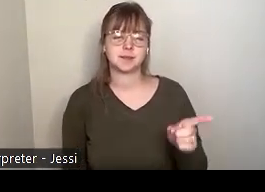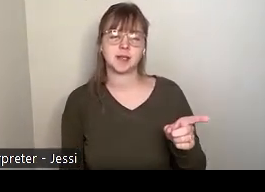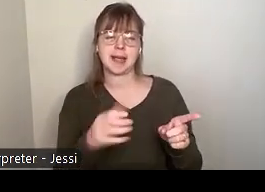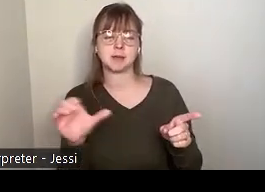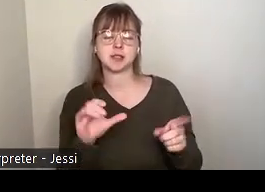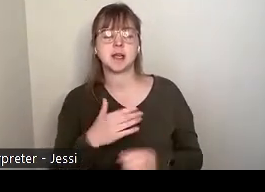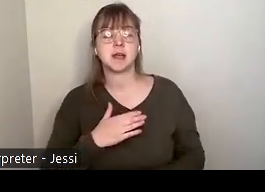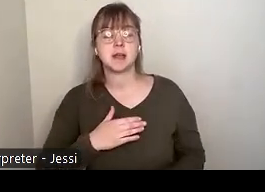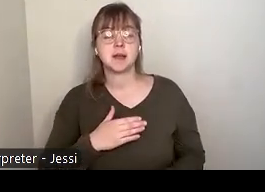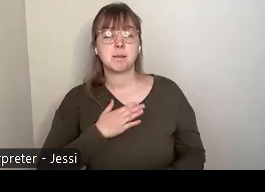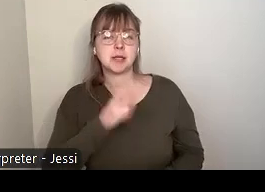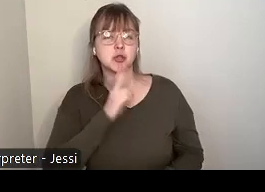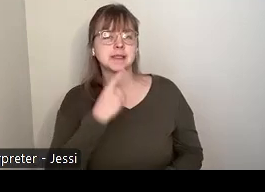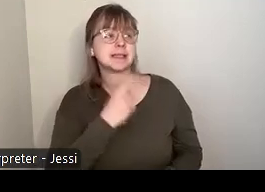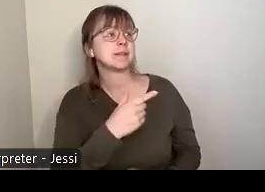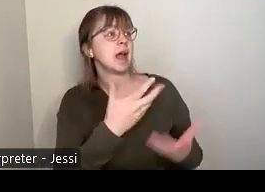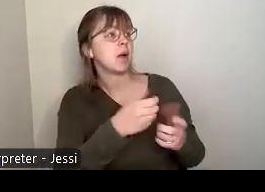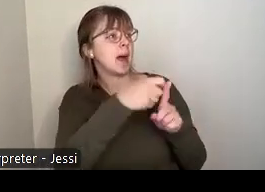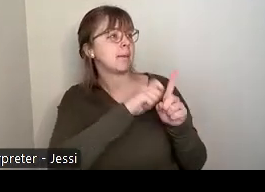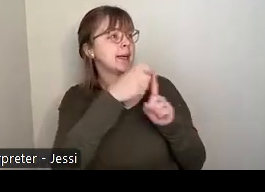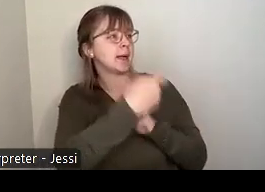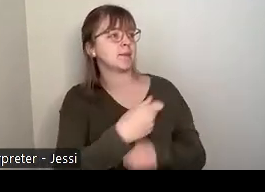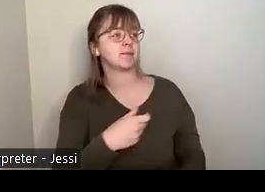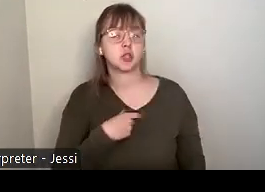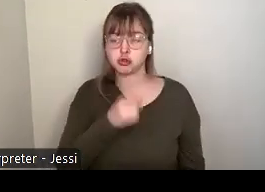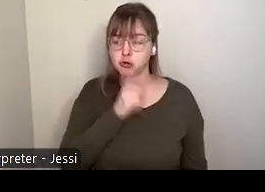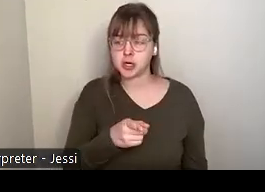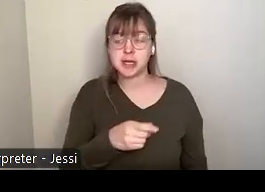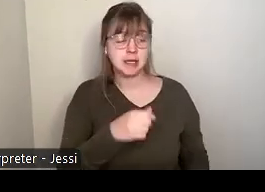have a banana and I said yeah sure he says could you peel it I said yeah sure in the process of